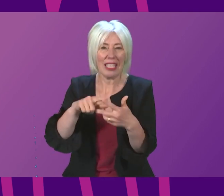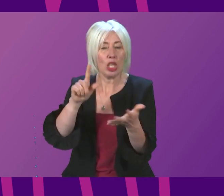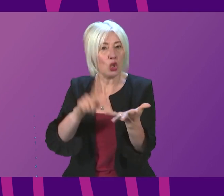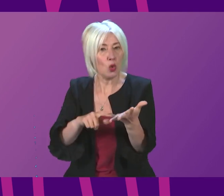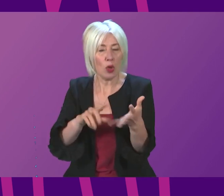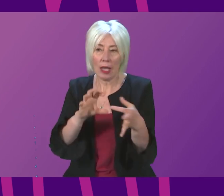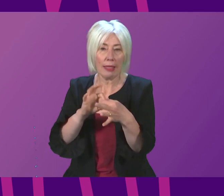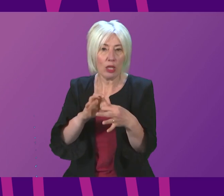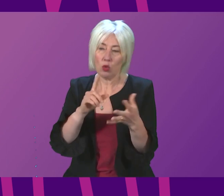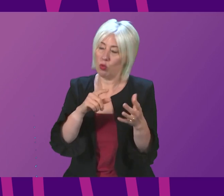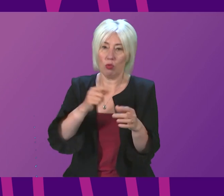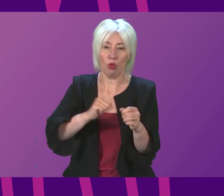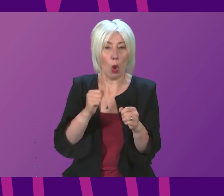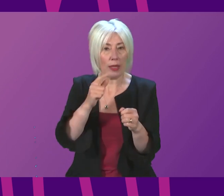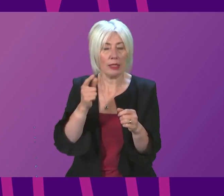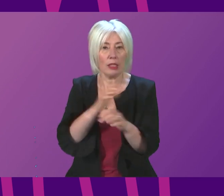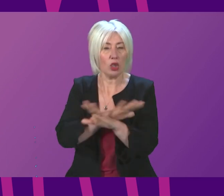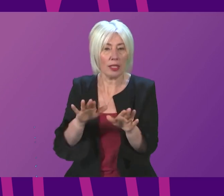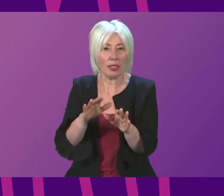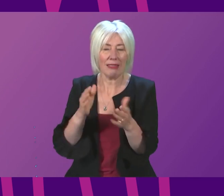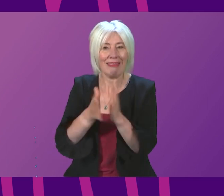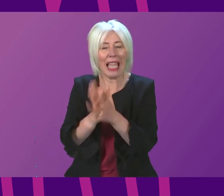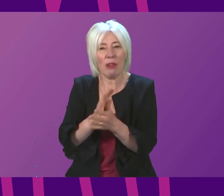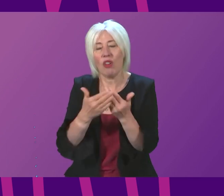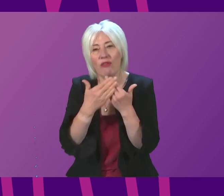riding roughshod over international treaties does not further damage Scotland’s economy?